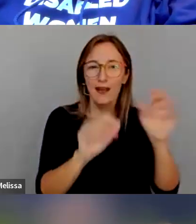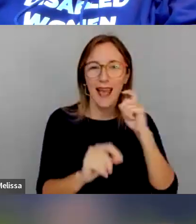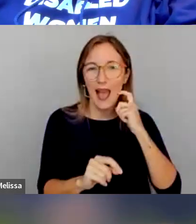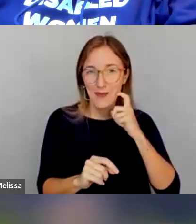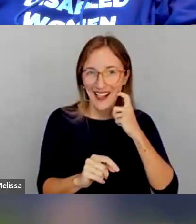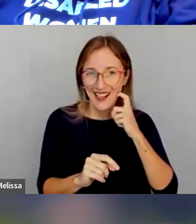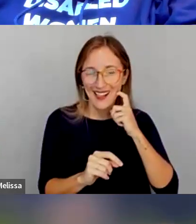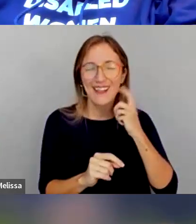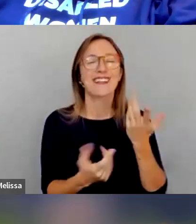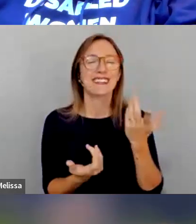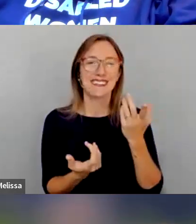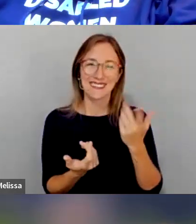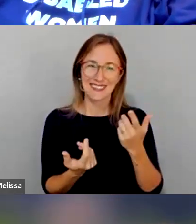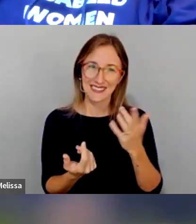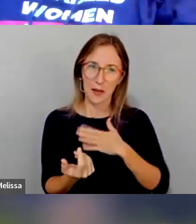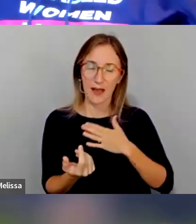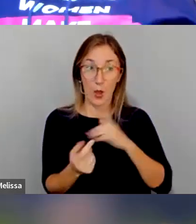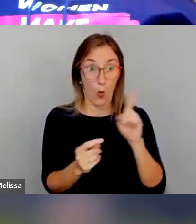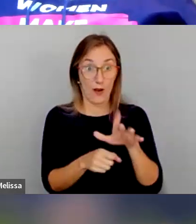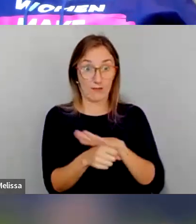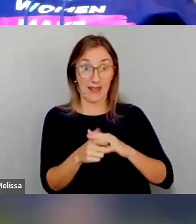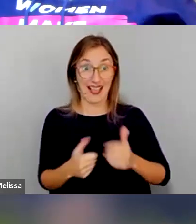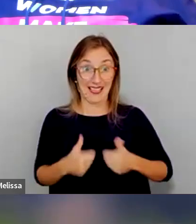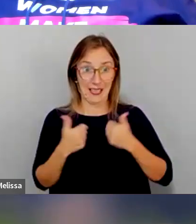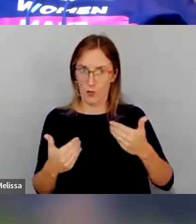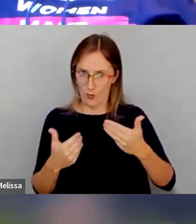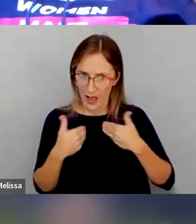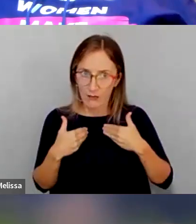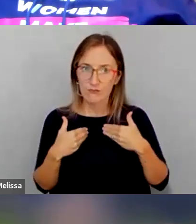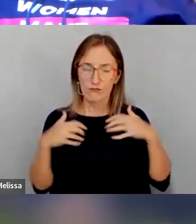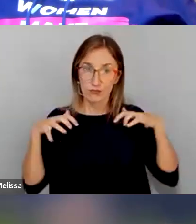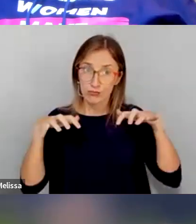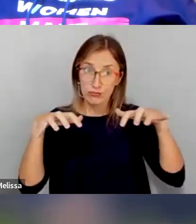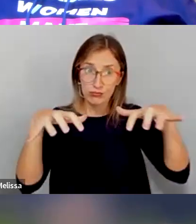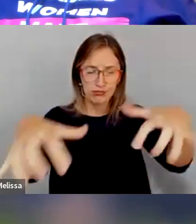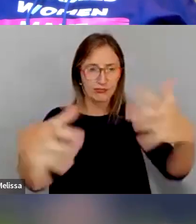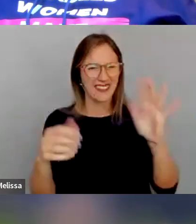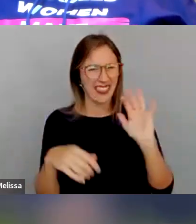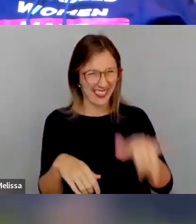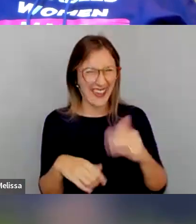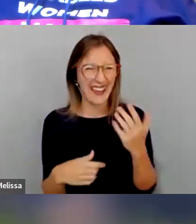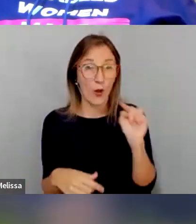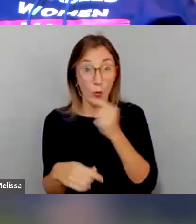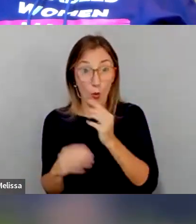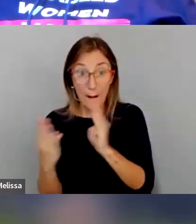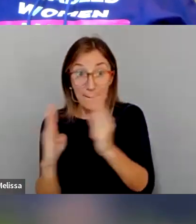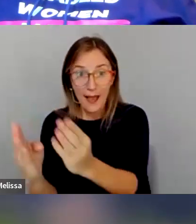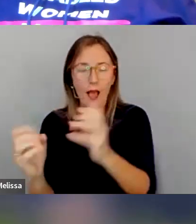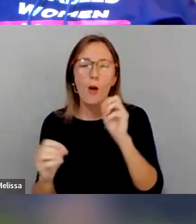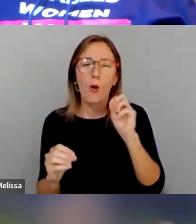fall activity is either corn mazes or apple picking. I have always lived